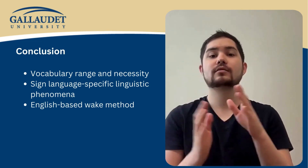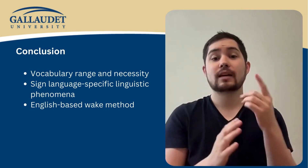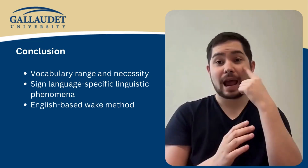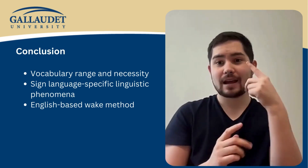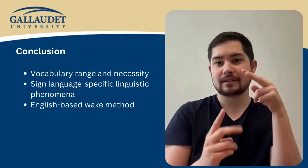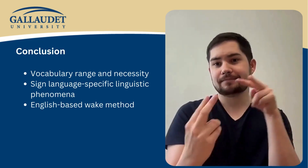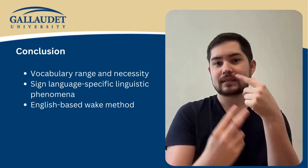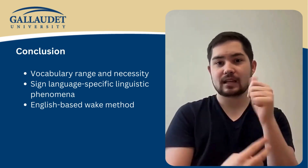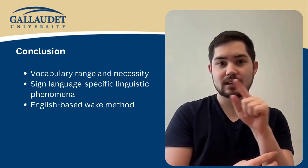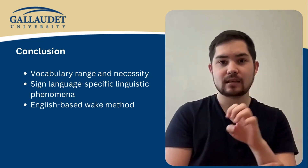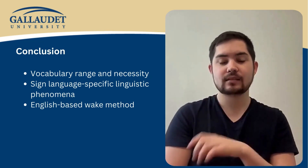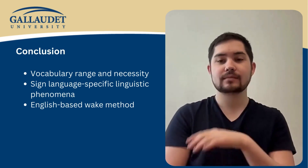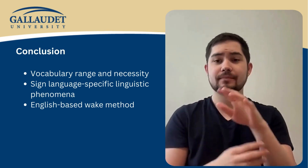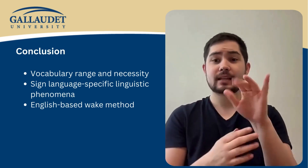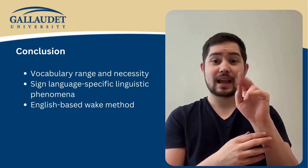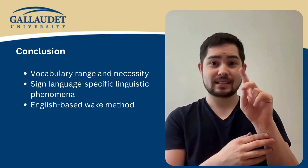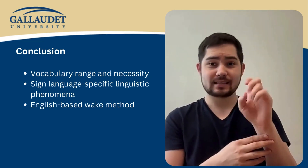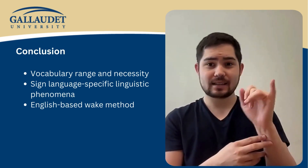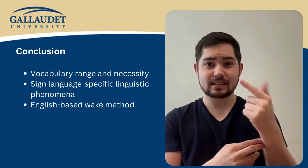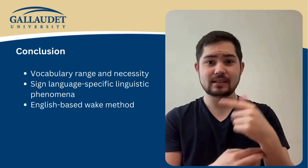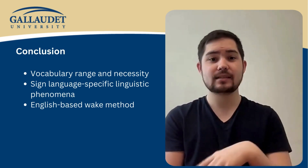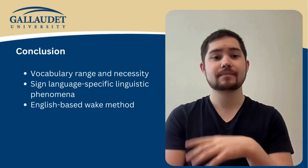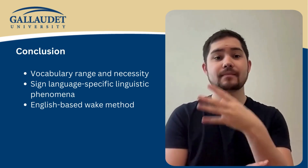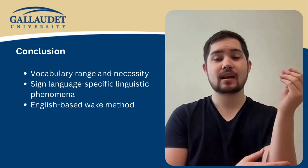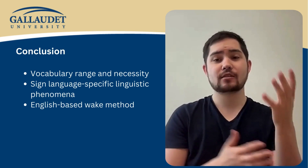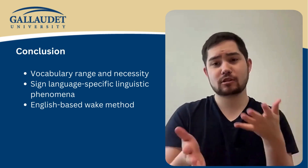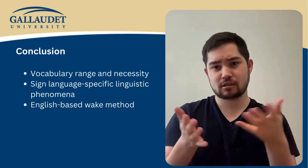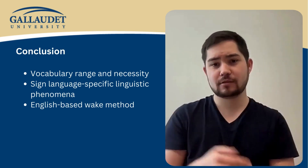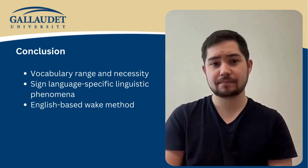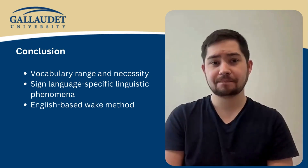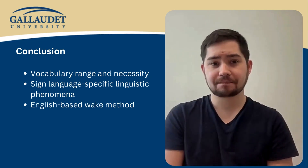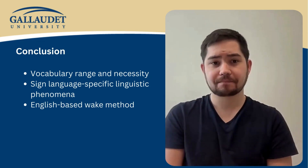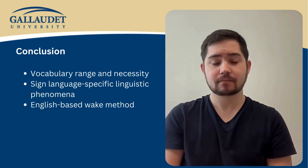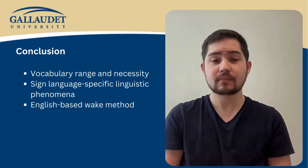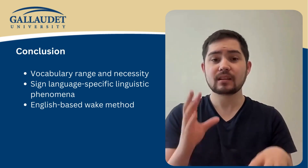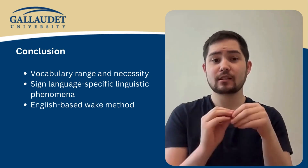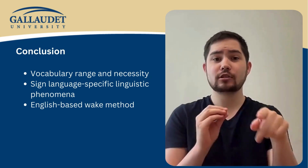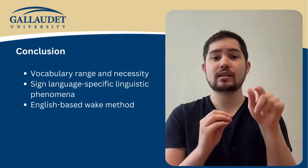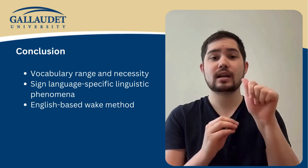indexing, and gesturing. Additionally, the English-based wake-word method